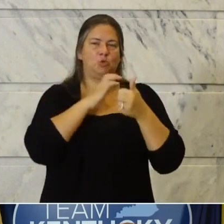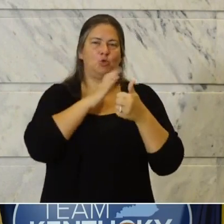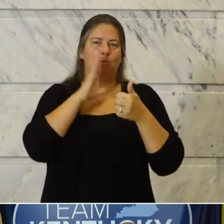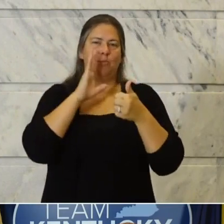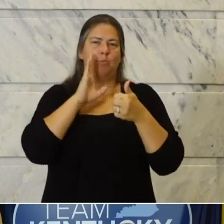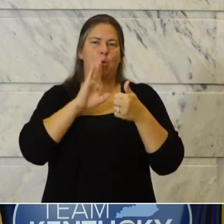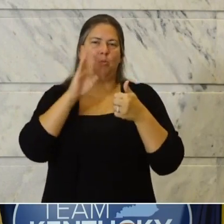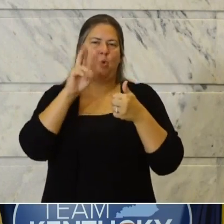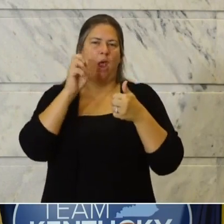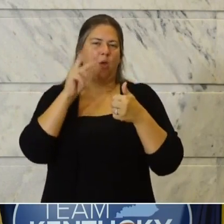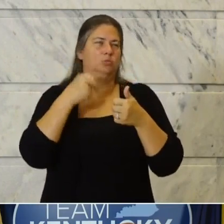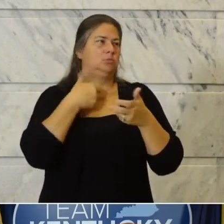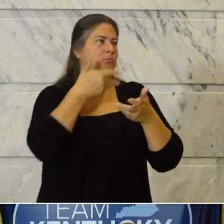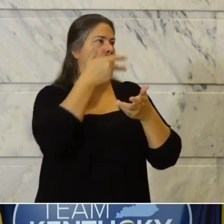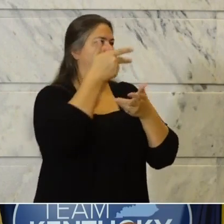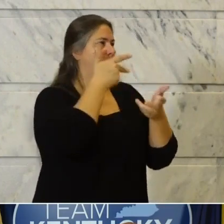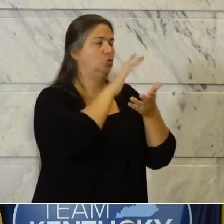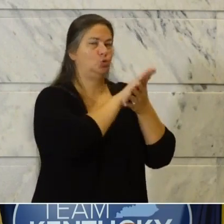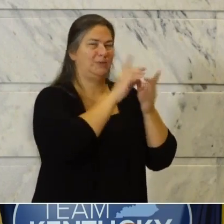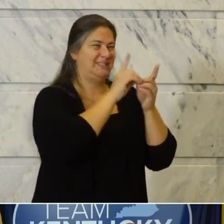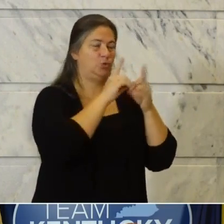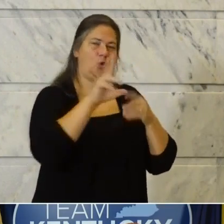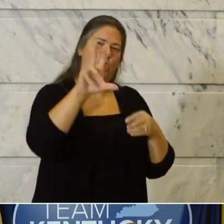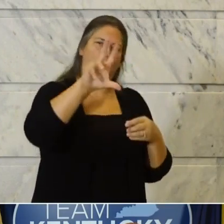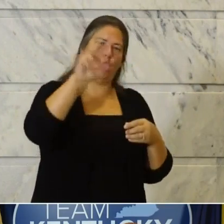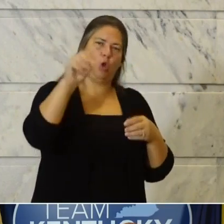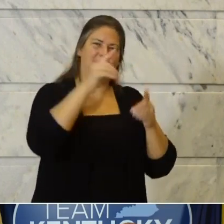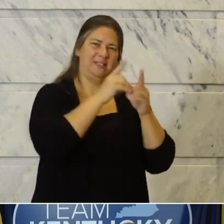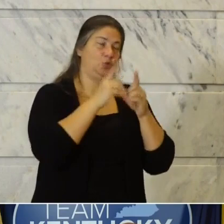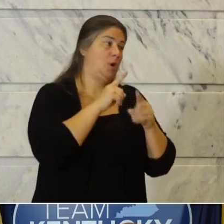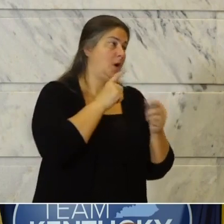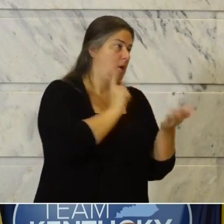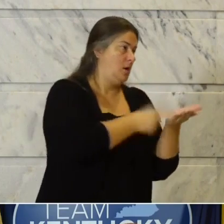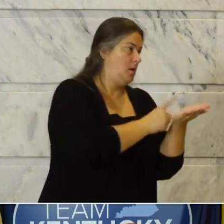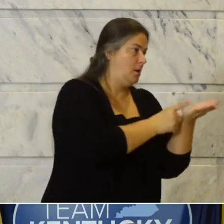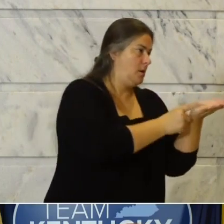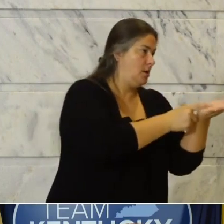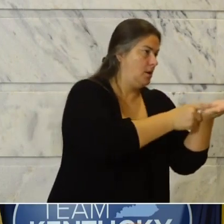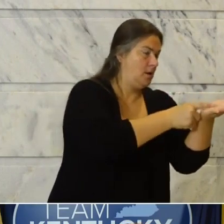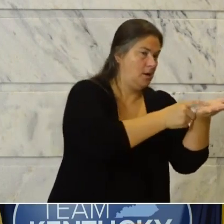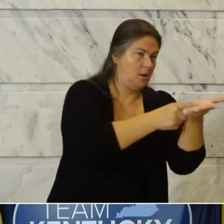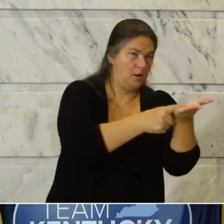different school District's, uh, if not more. Over the last few weeks, this